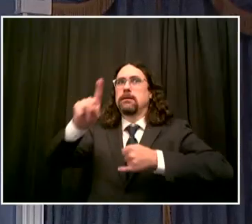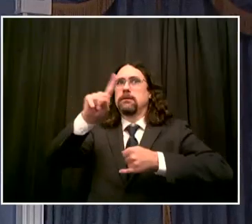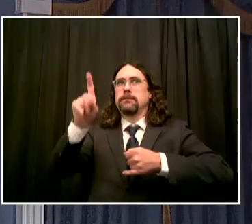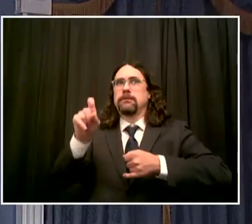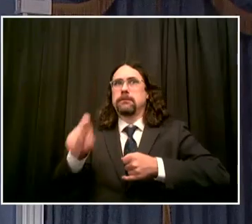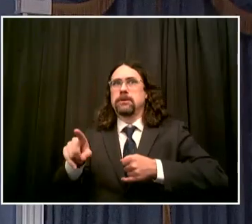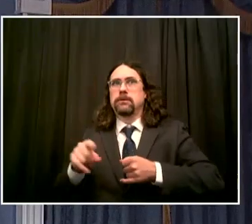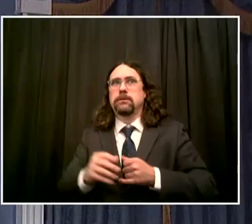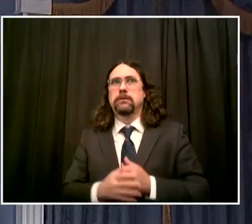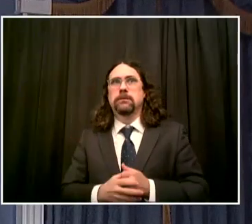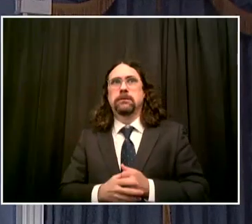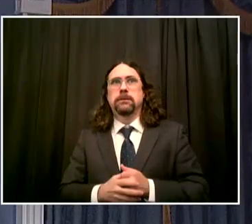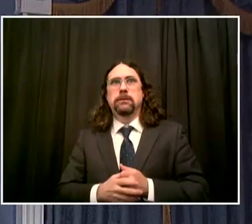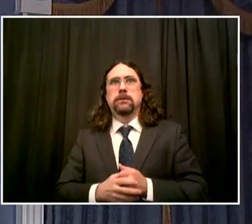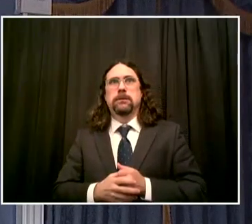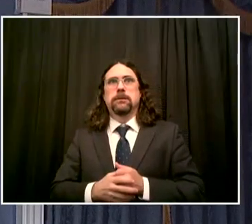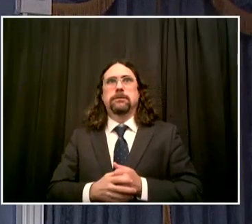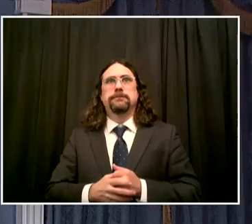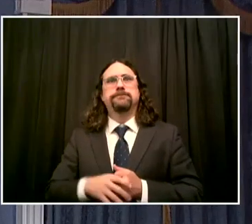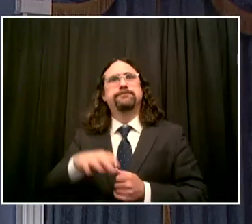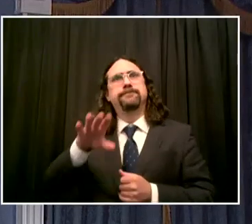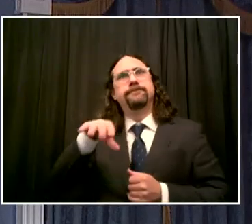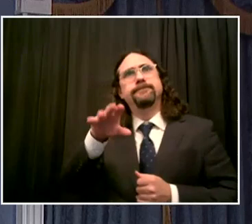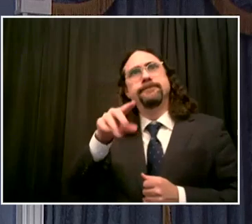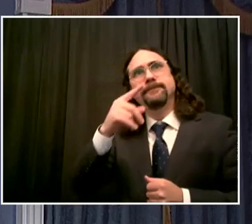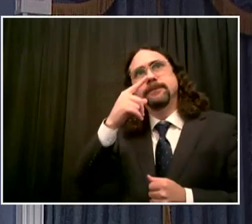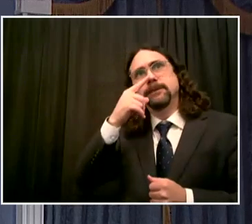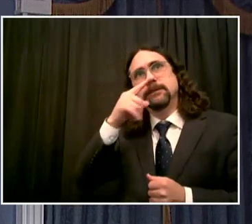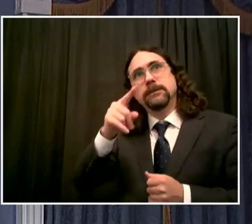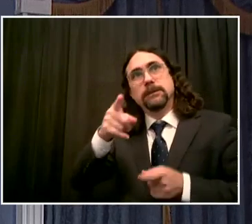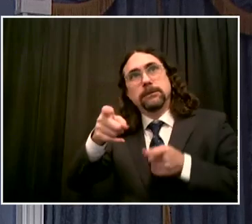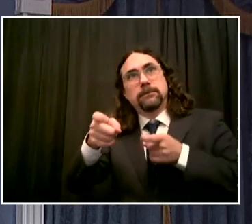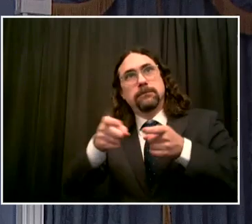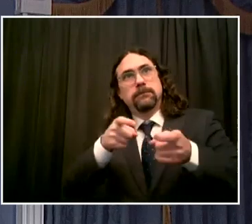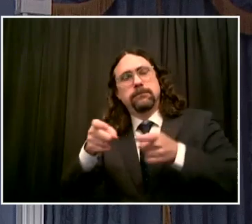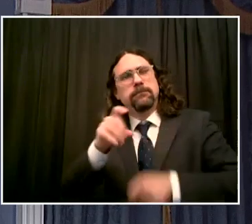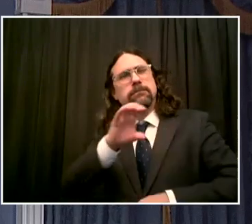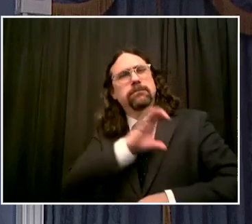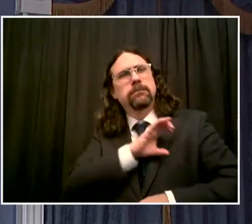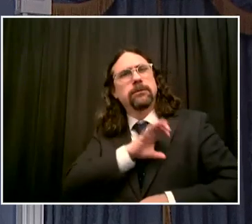EYES ON FIFTH AVENE UAND 43rd